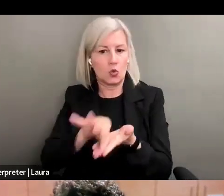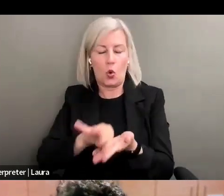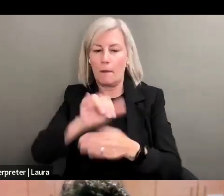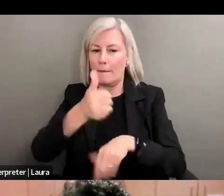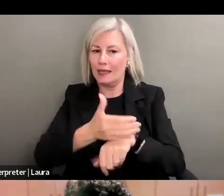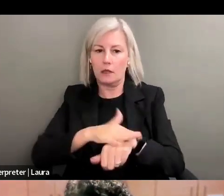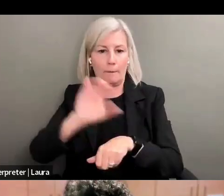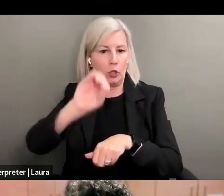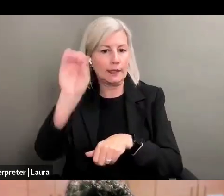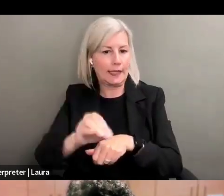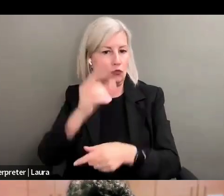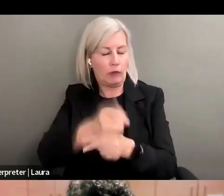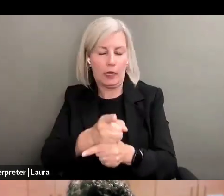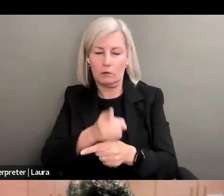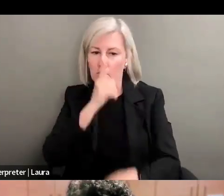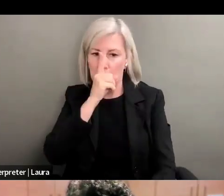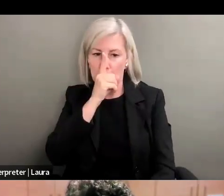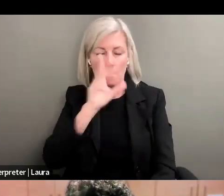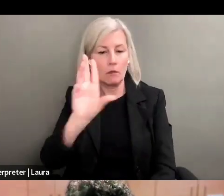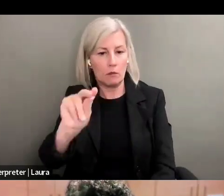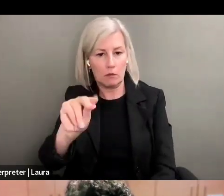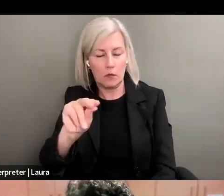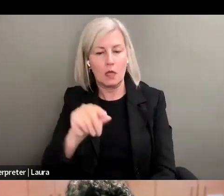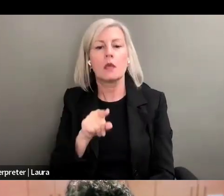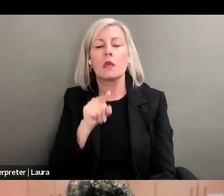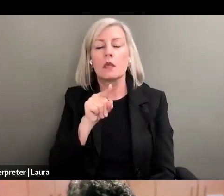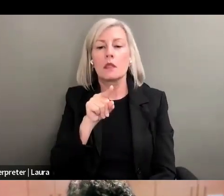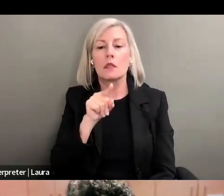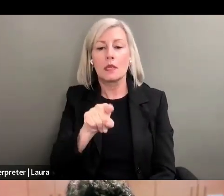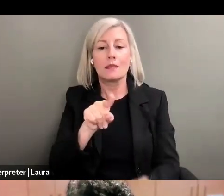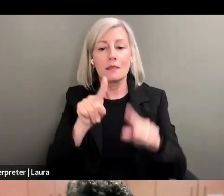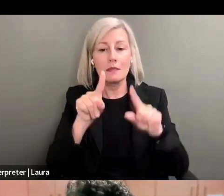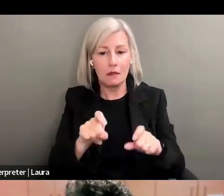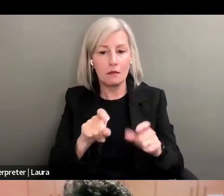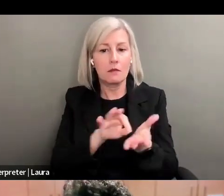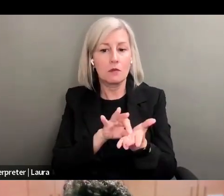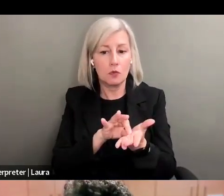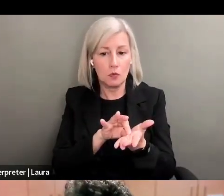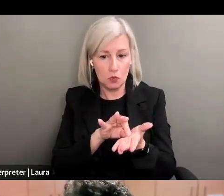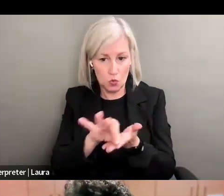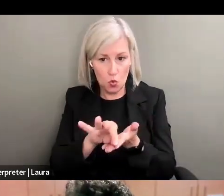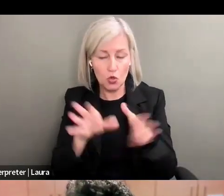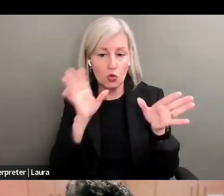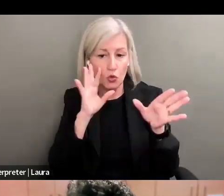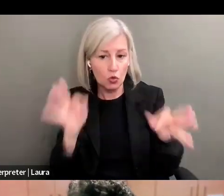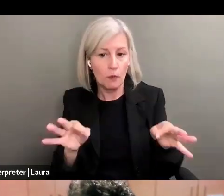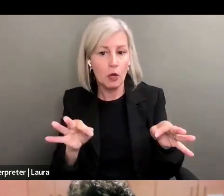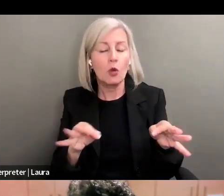This score is, or this test is scored to determine what is that patient's